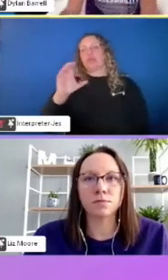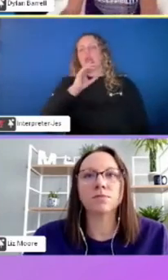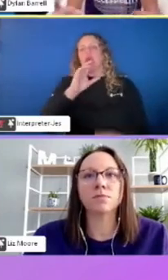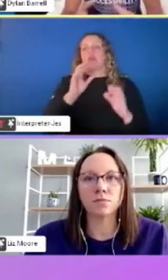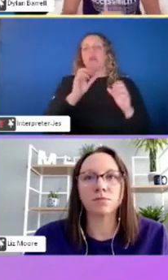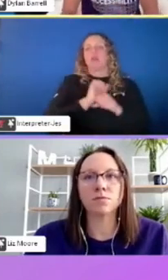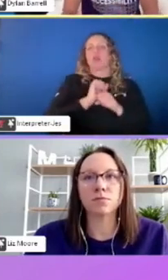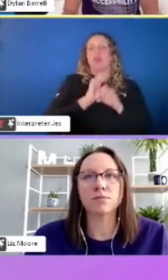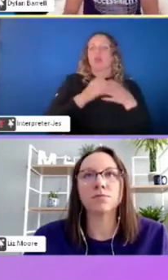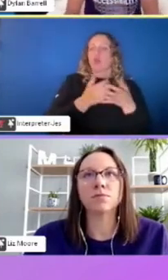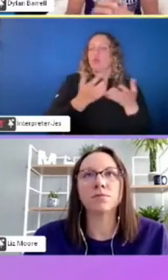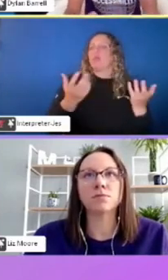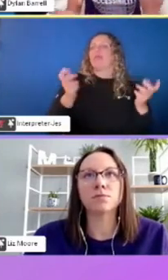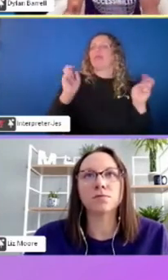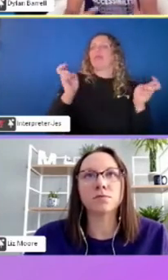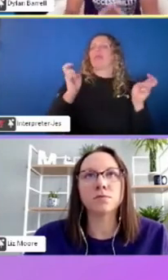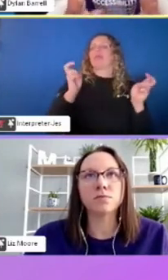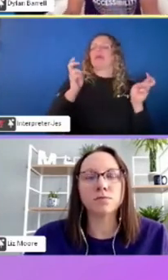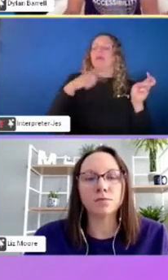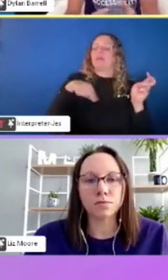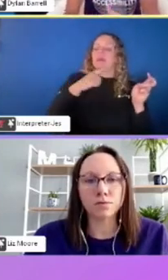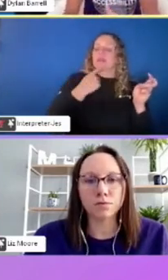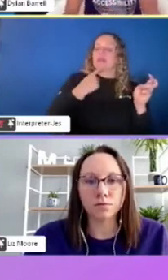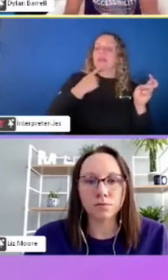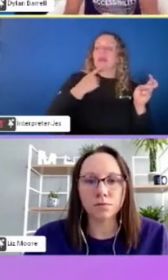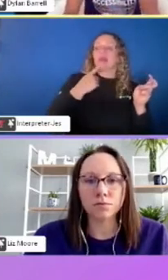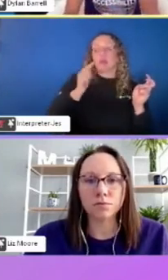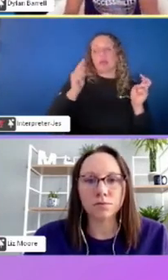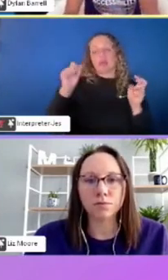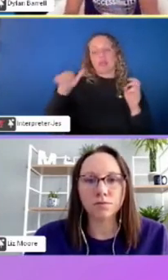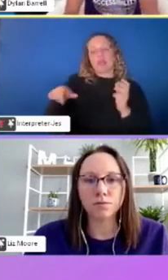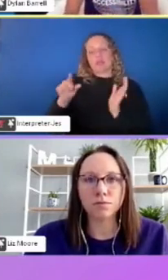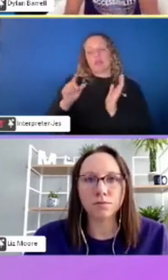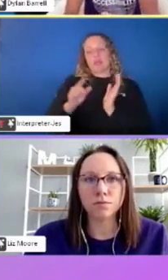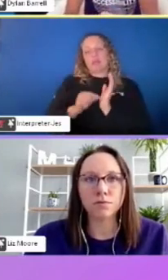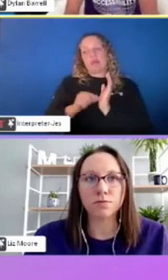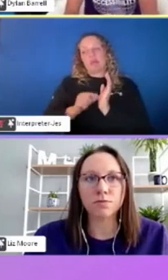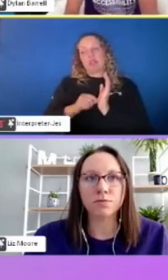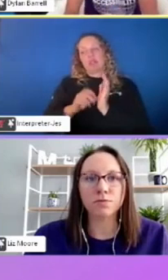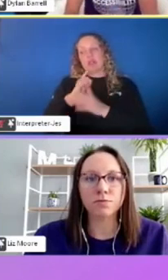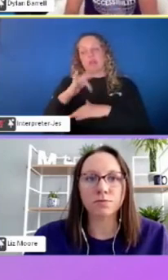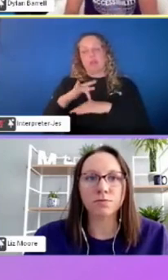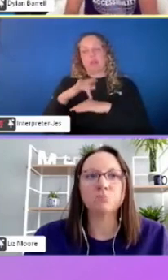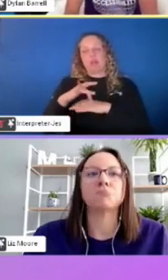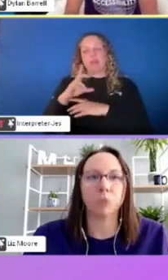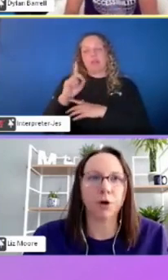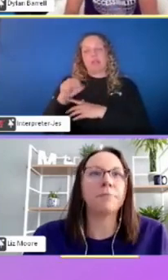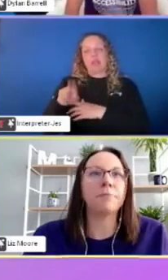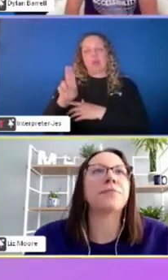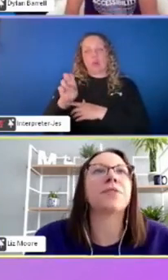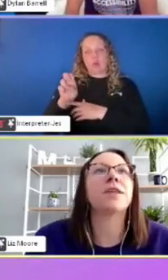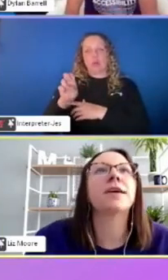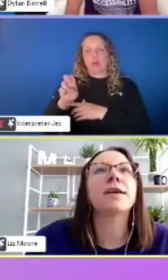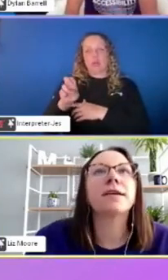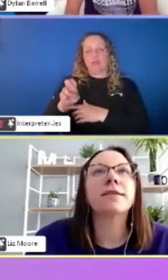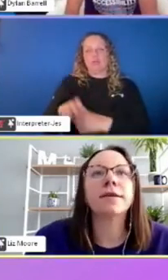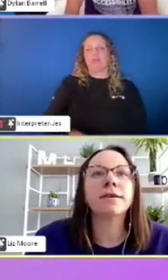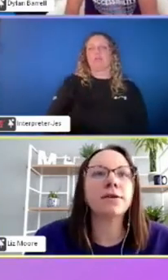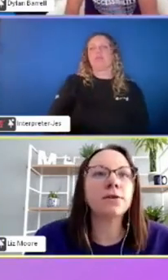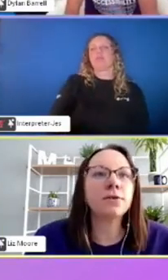essentially saying that this is ready and publishing at the end of the week then it'll become available in Deque. Okay, thank you.